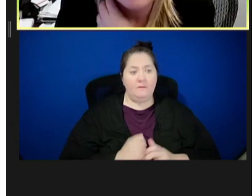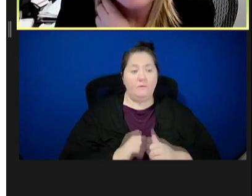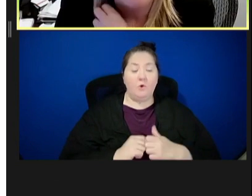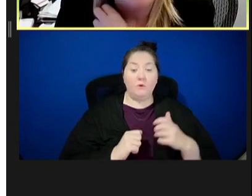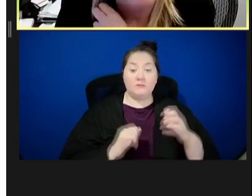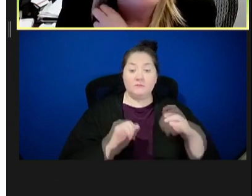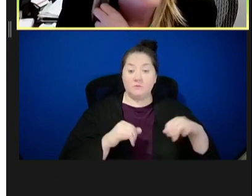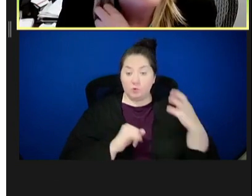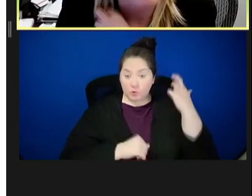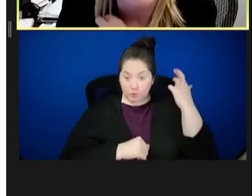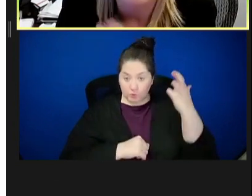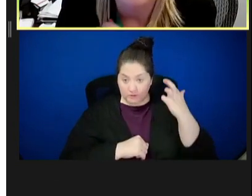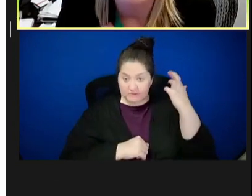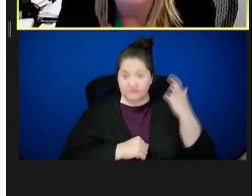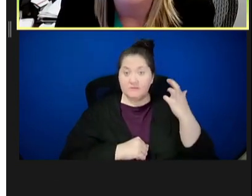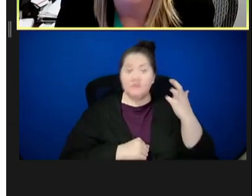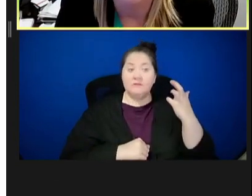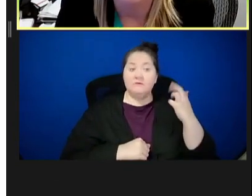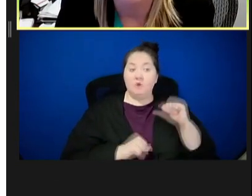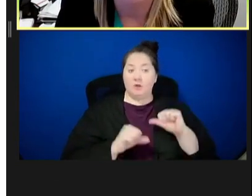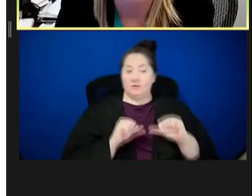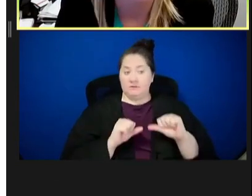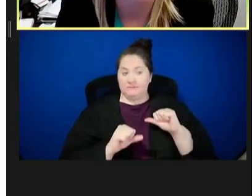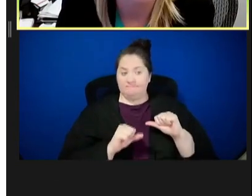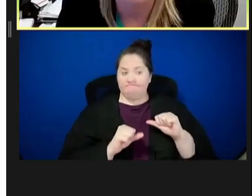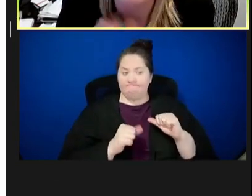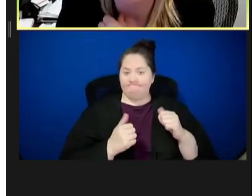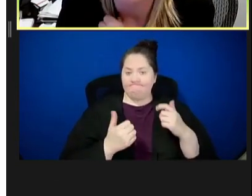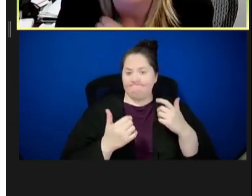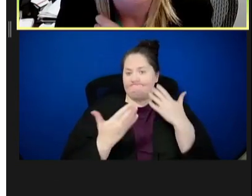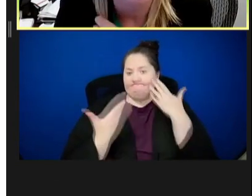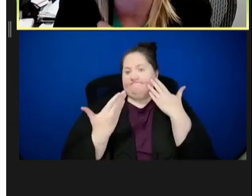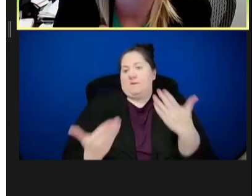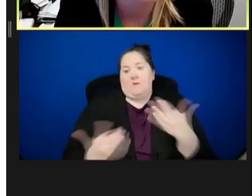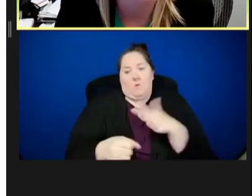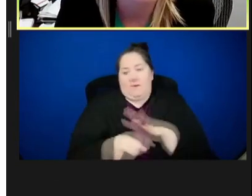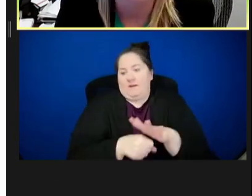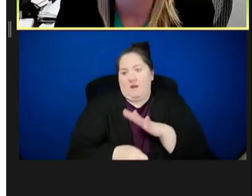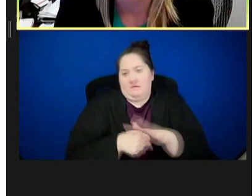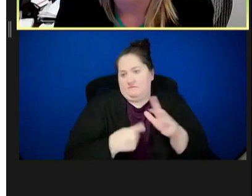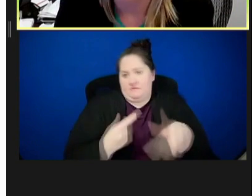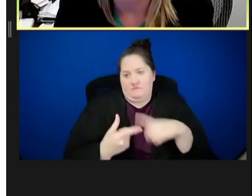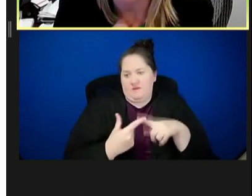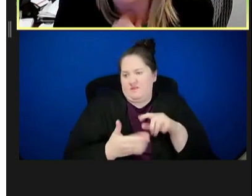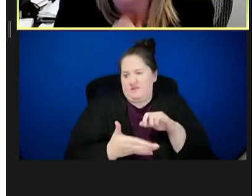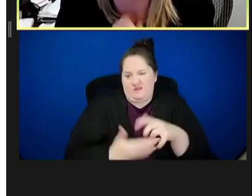reason for COVID-19 vaccine hesitancy was, quote, I don't know enough about the vaccine. As